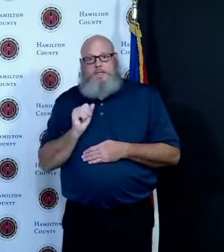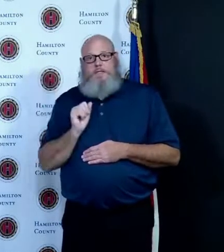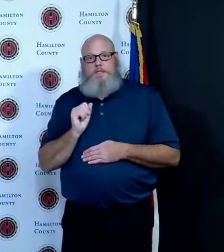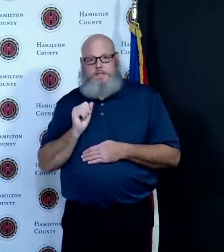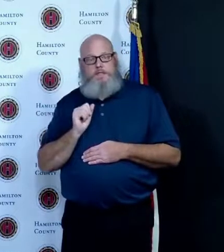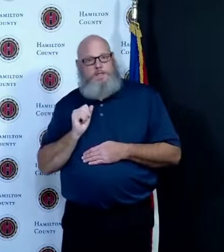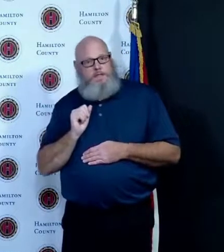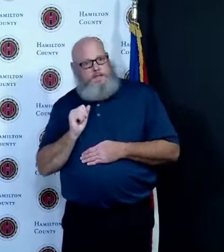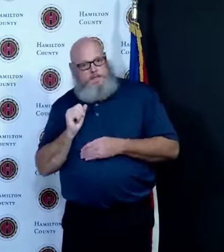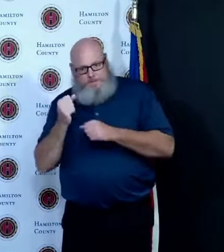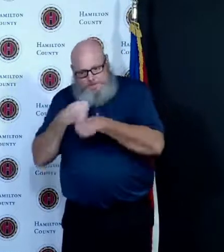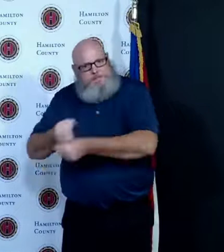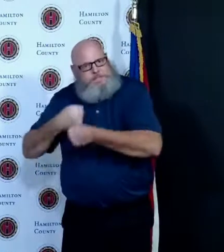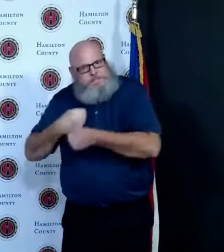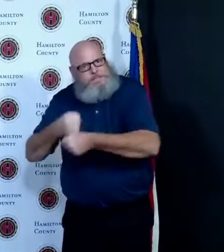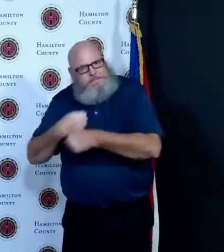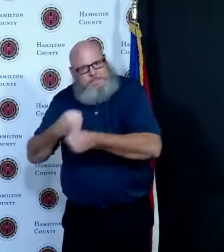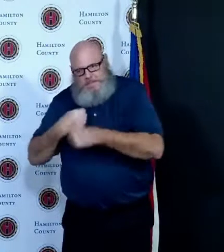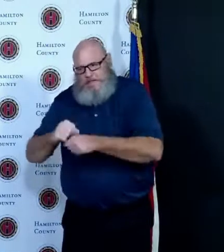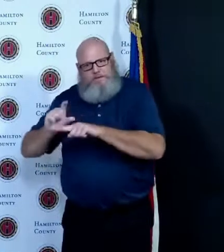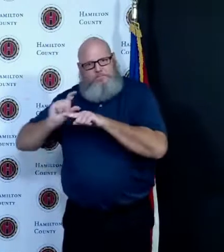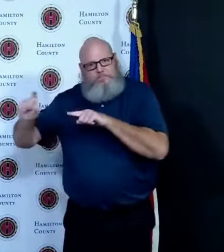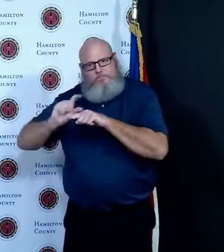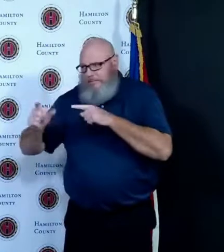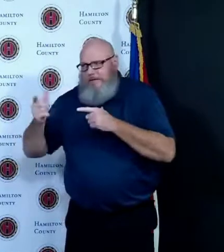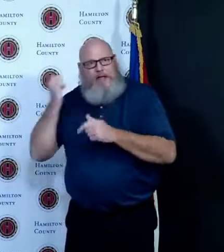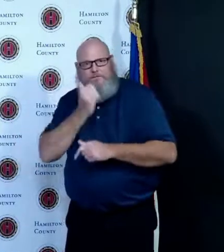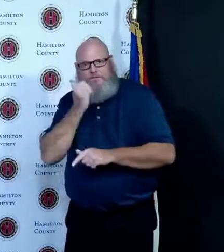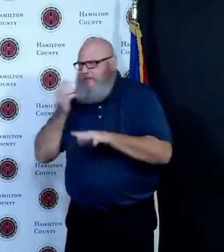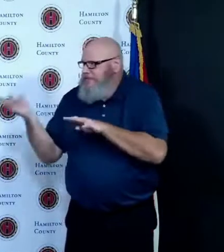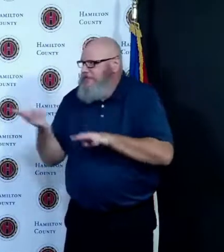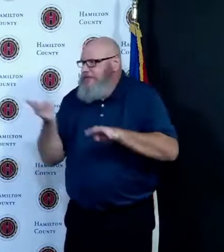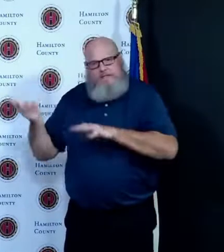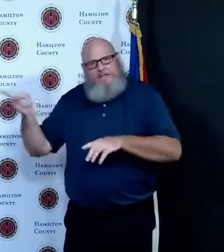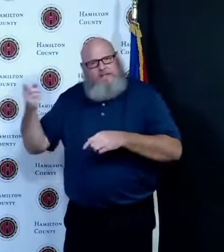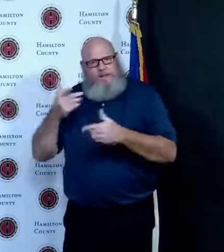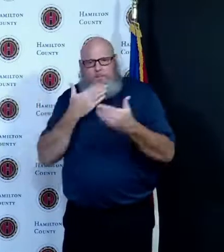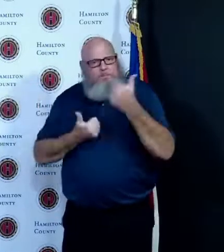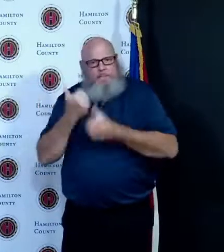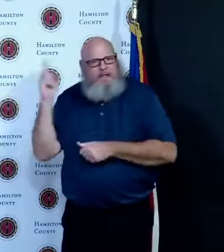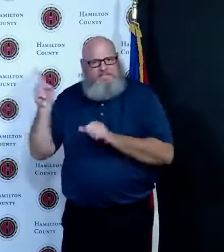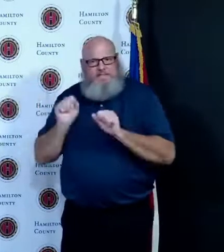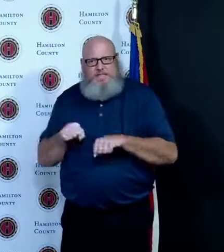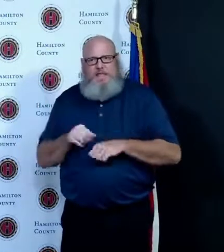my office Hamilton County Public Health is only responsible for 500 vaccines there are many more